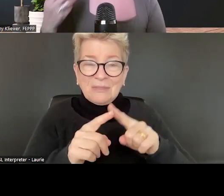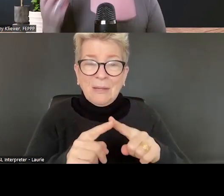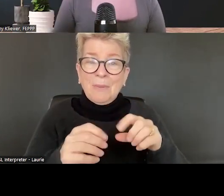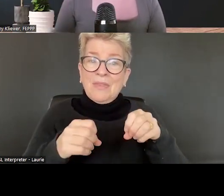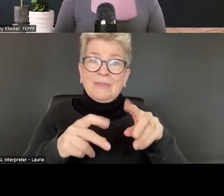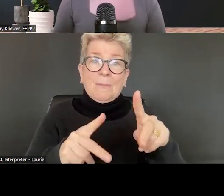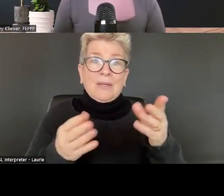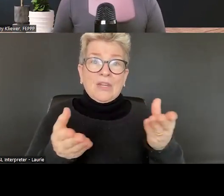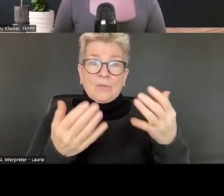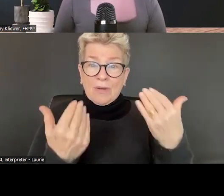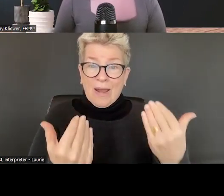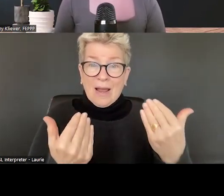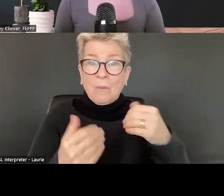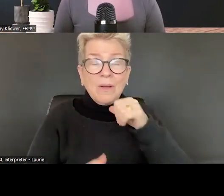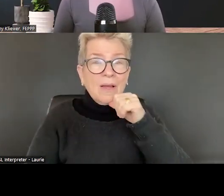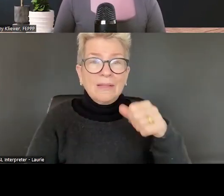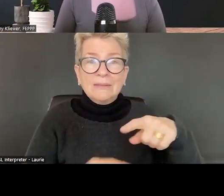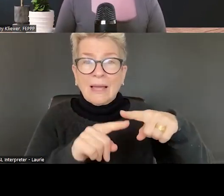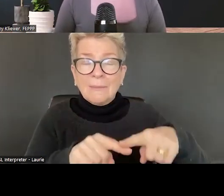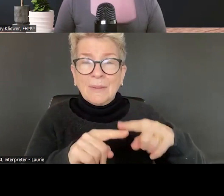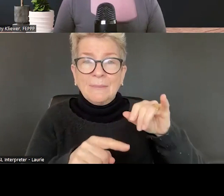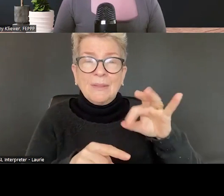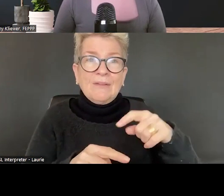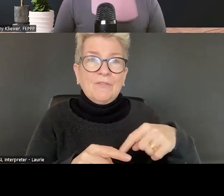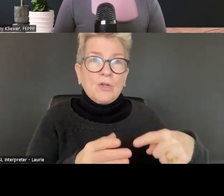and it's not dependent on whether or not there is a requirement.